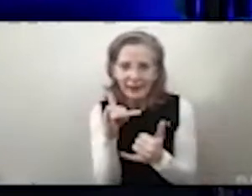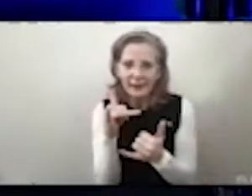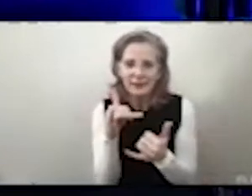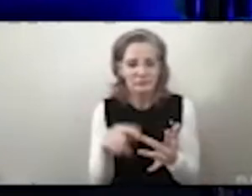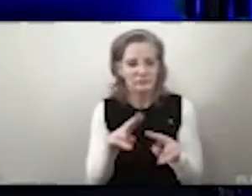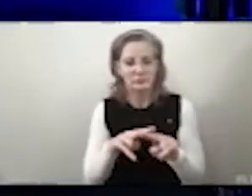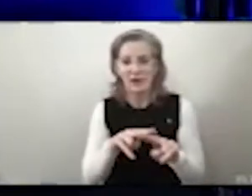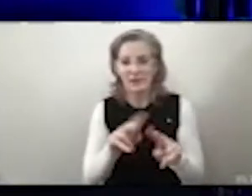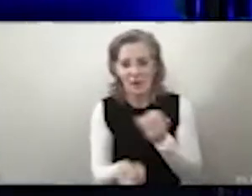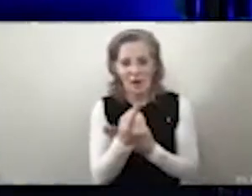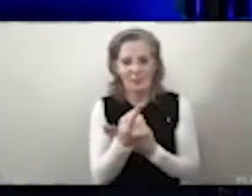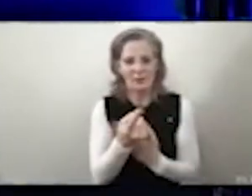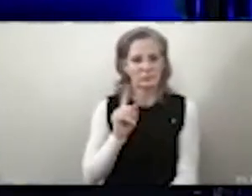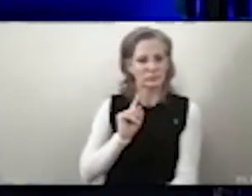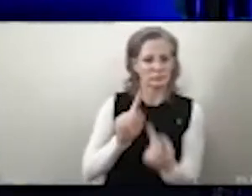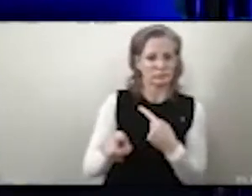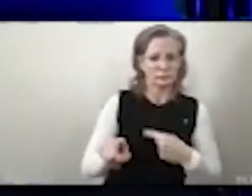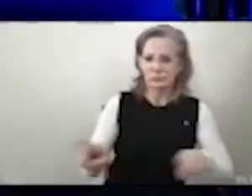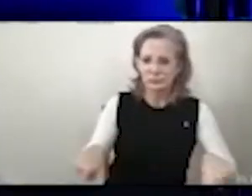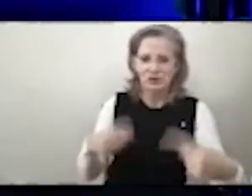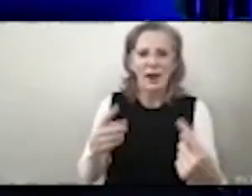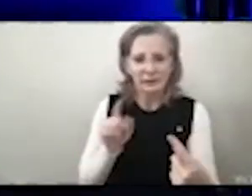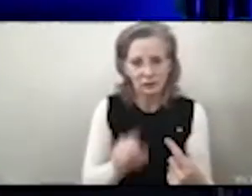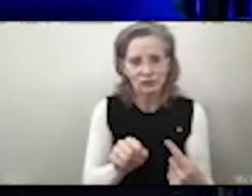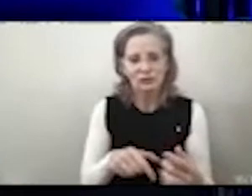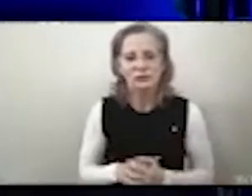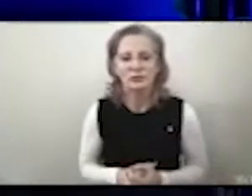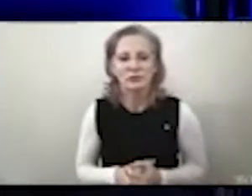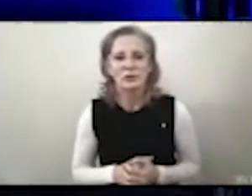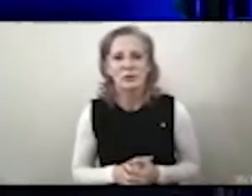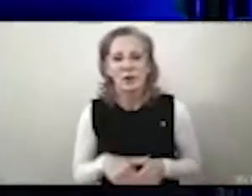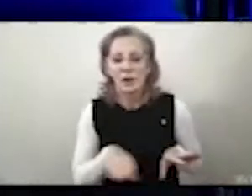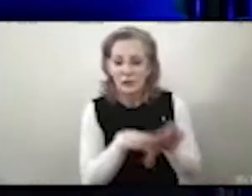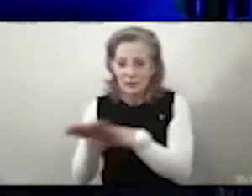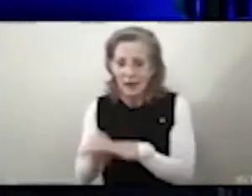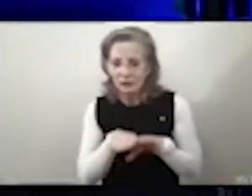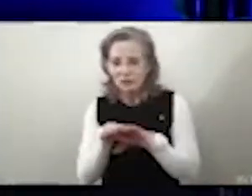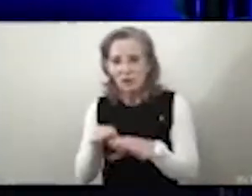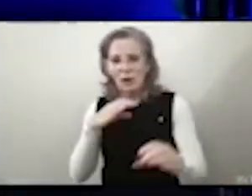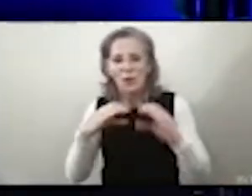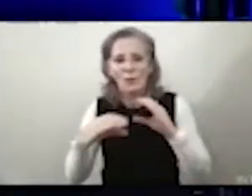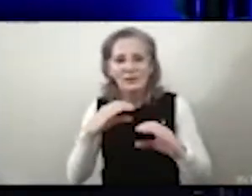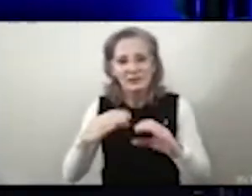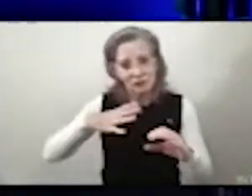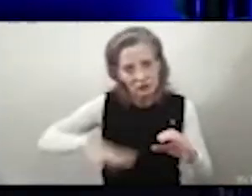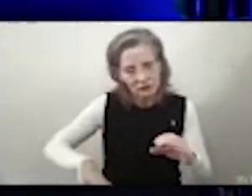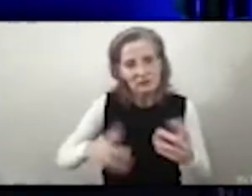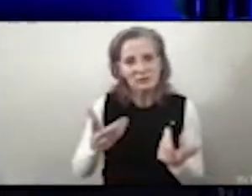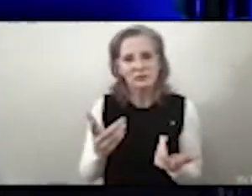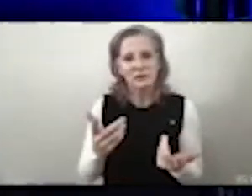It also calls for a national conversation with the public on the use of personal data and data sharing for public good.